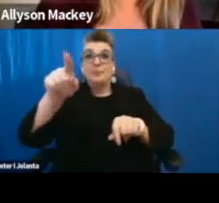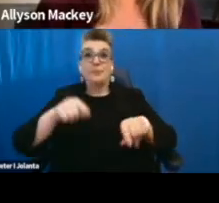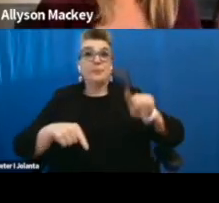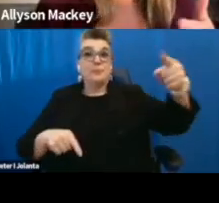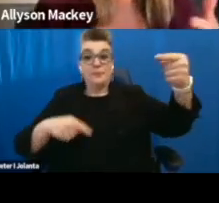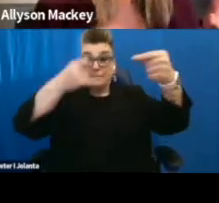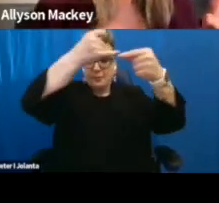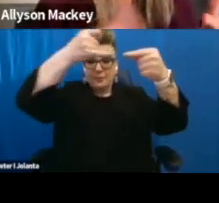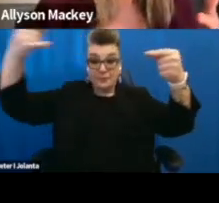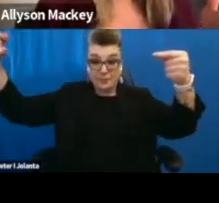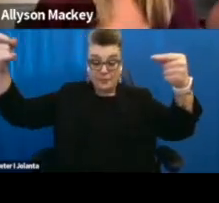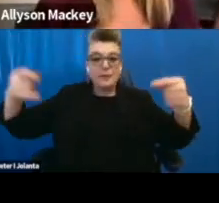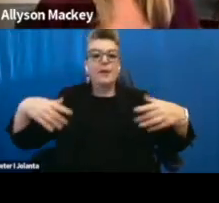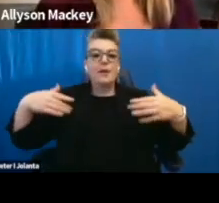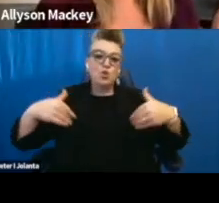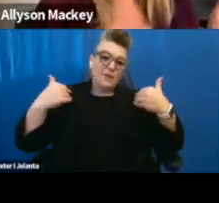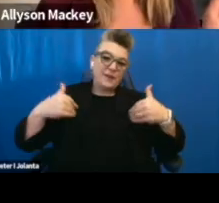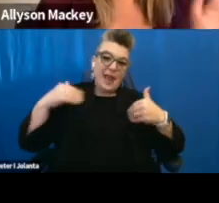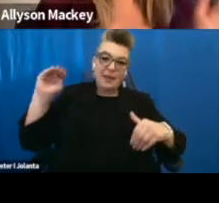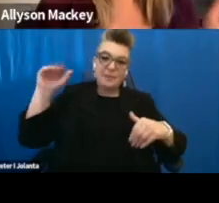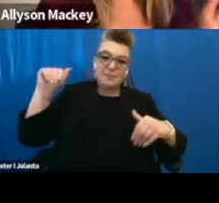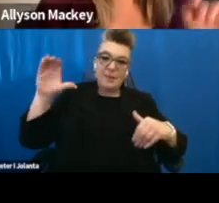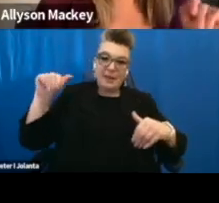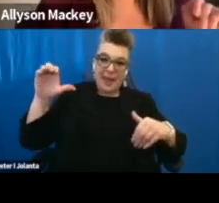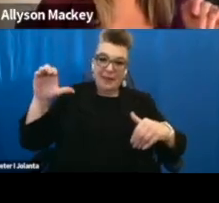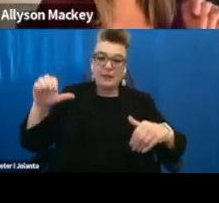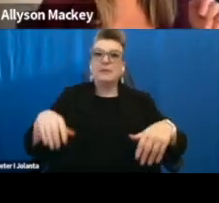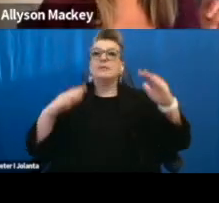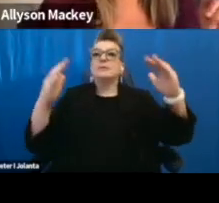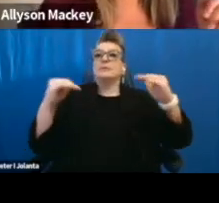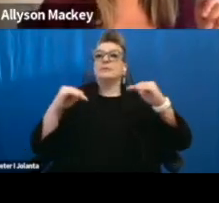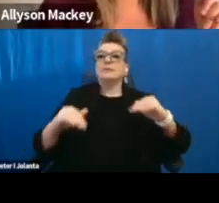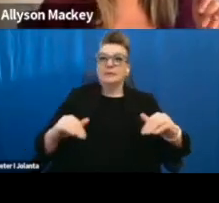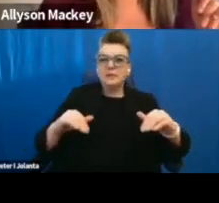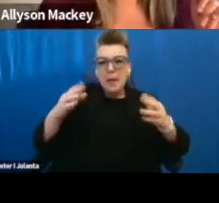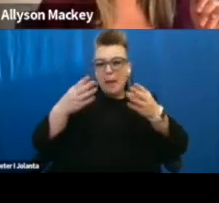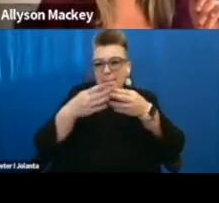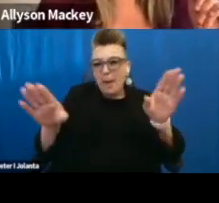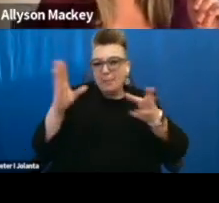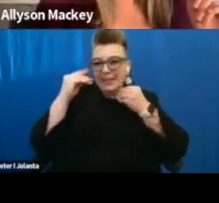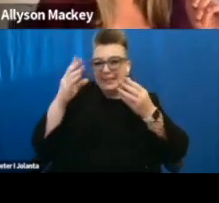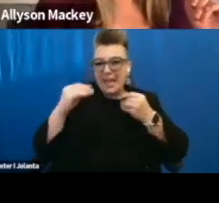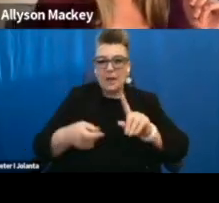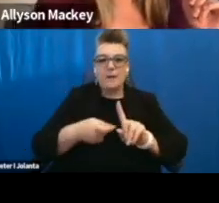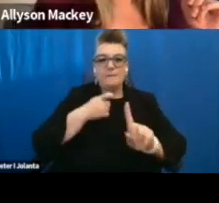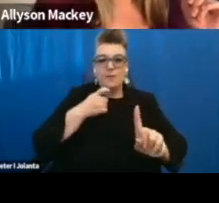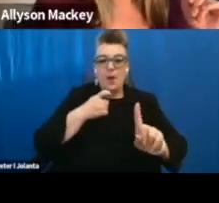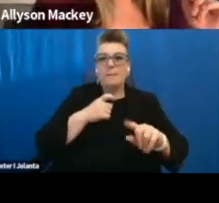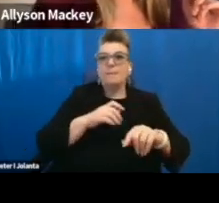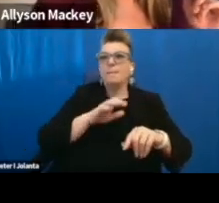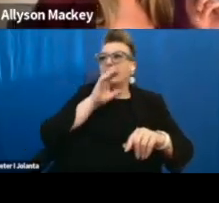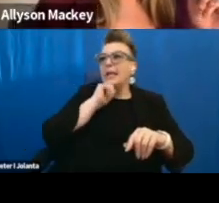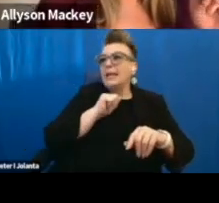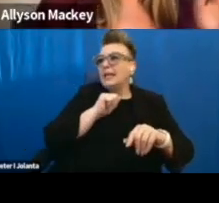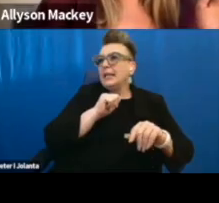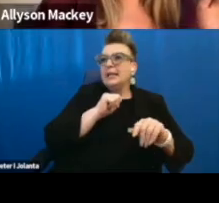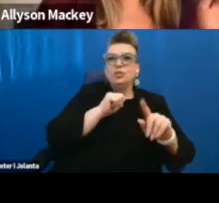data that's now public from childhood all the way until age 36 in adulthood what we